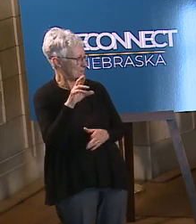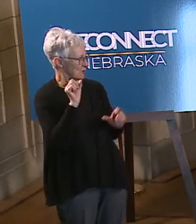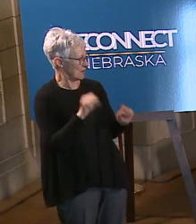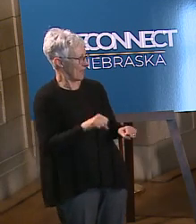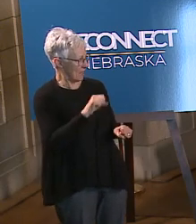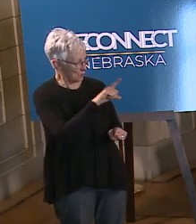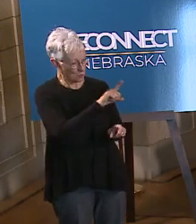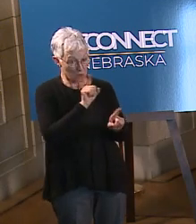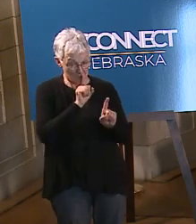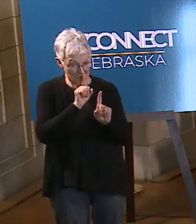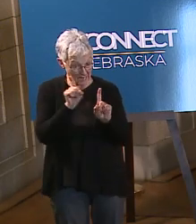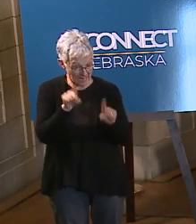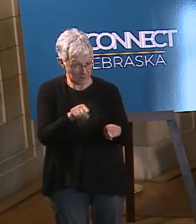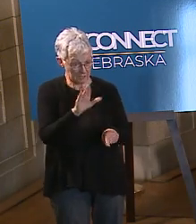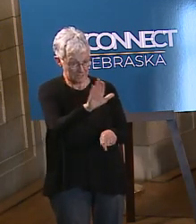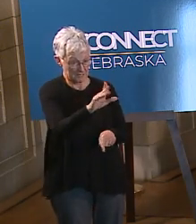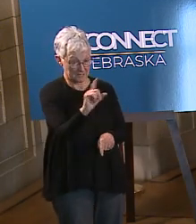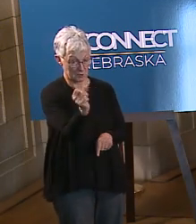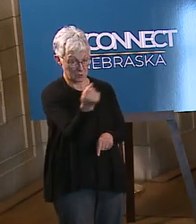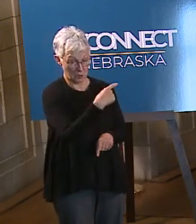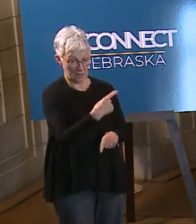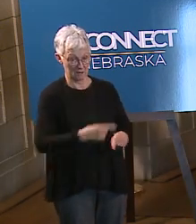OF LABOR IN THE AUDIENCE TO ANSWER THOSE QUESTIONS.